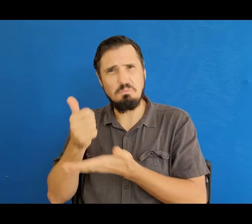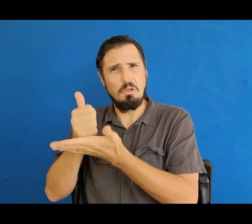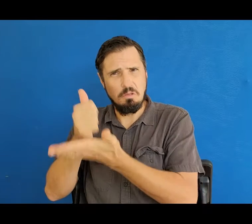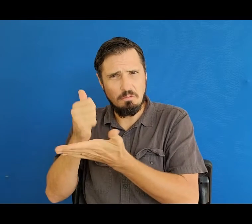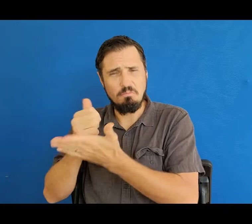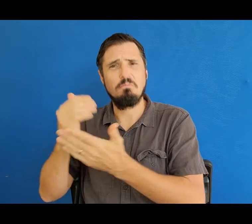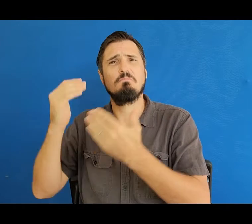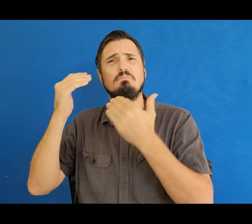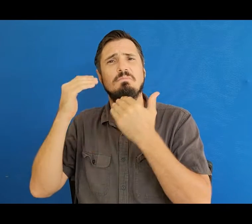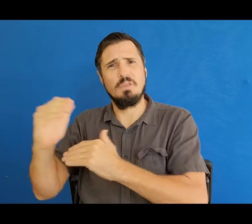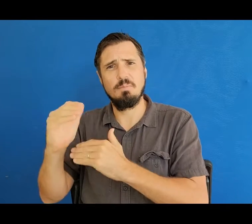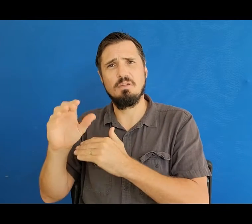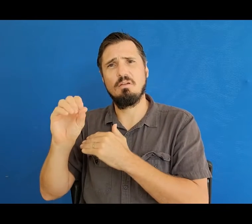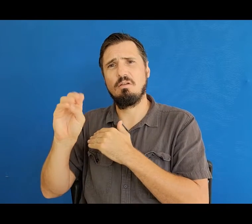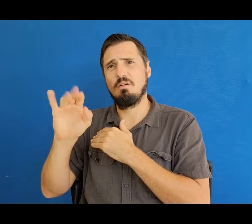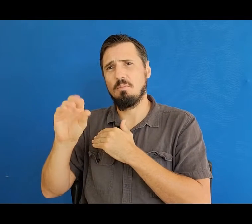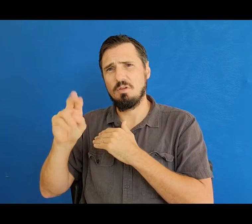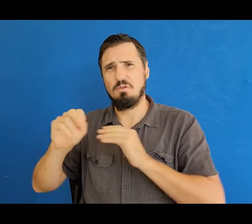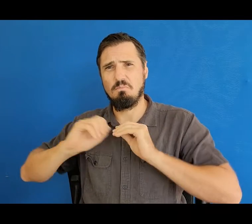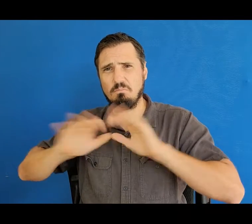Omicron and are effective in preventing severe illness